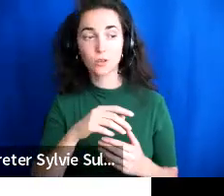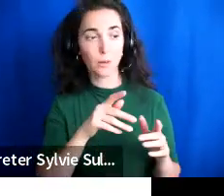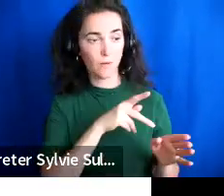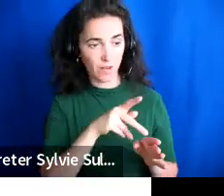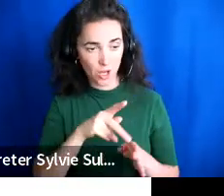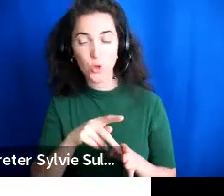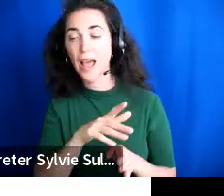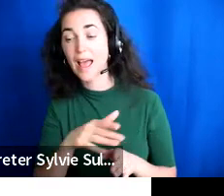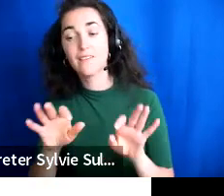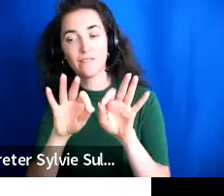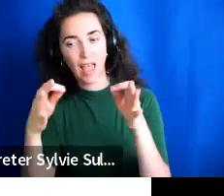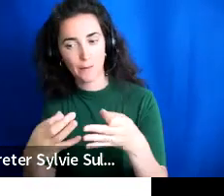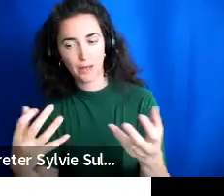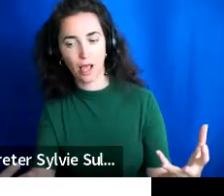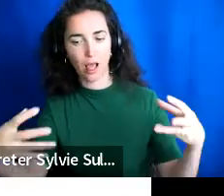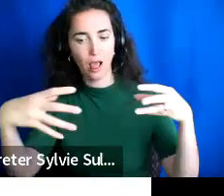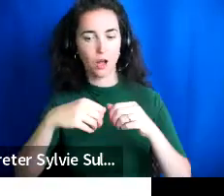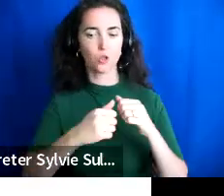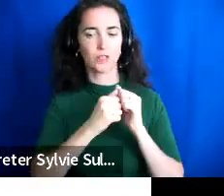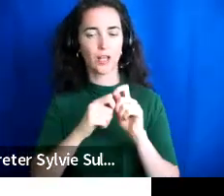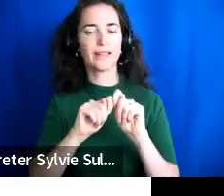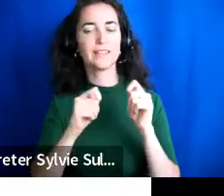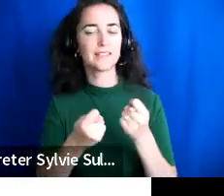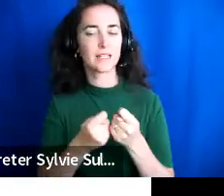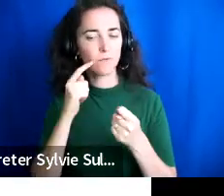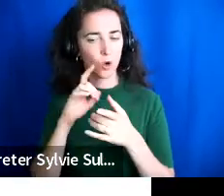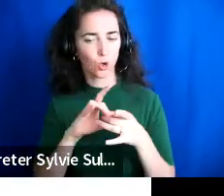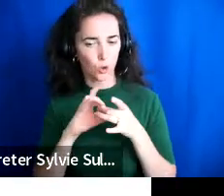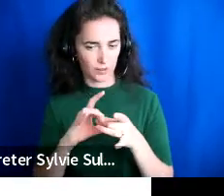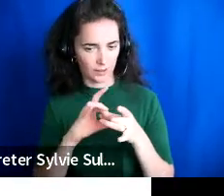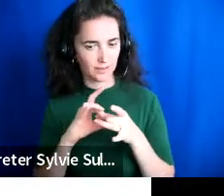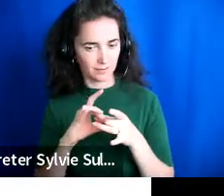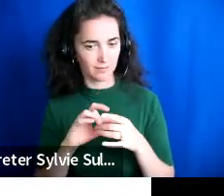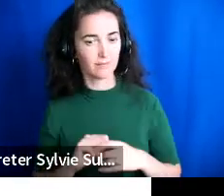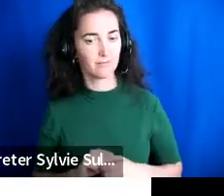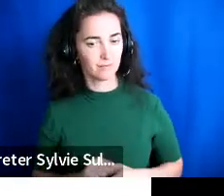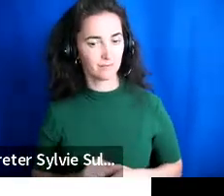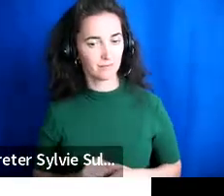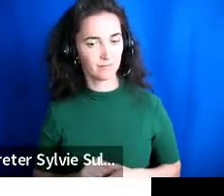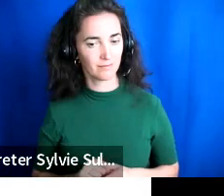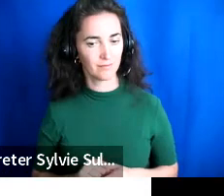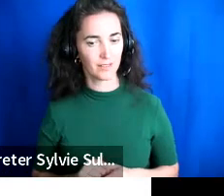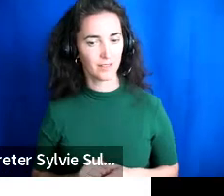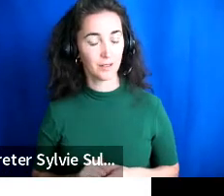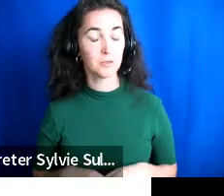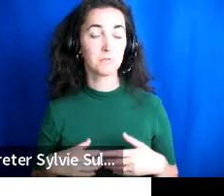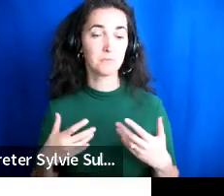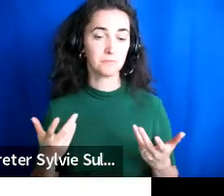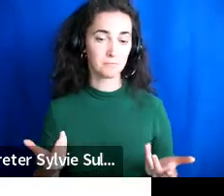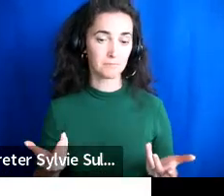coordination team. You know where you can have a sort of a student management team.